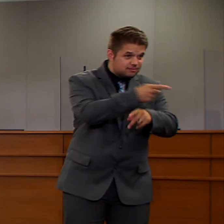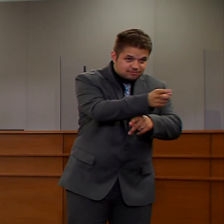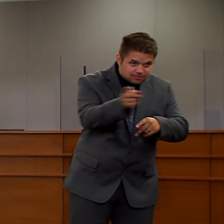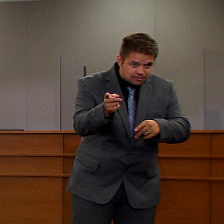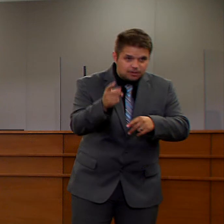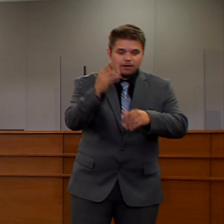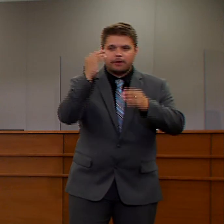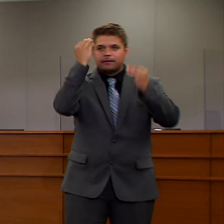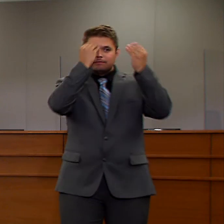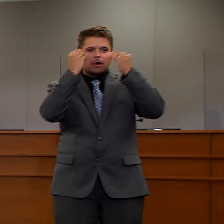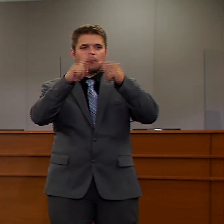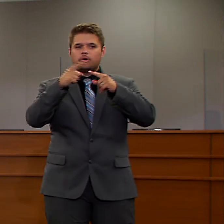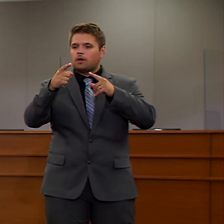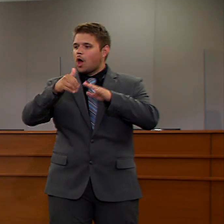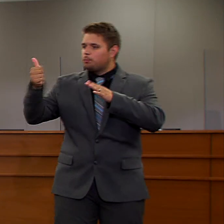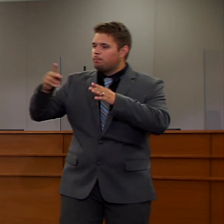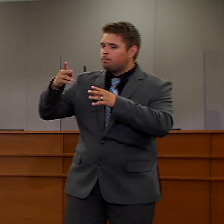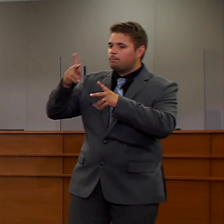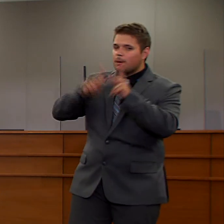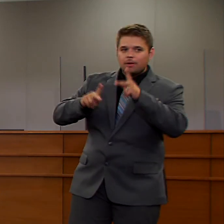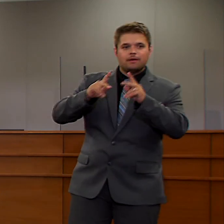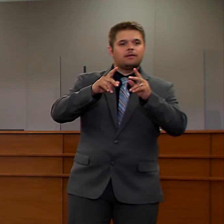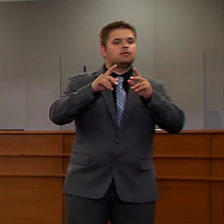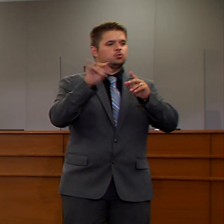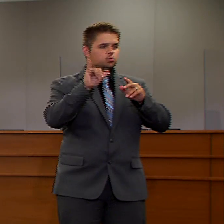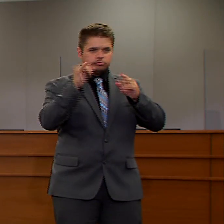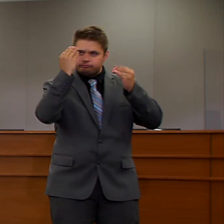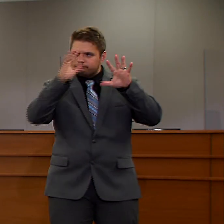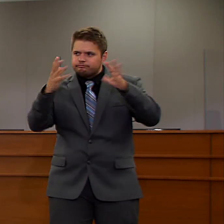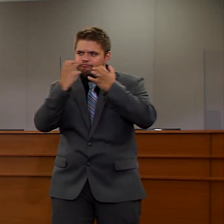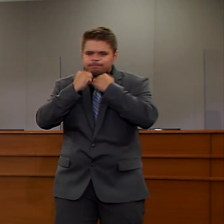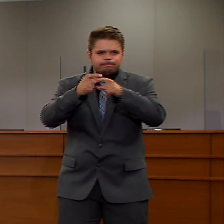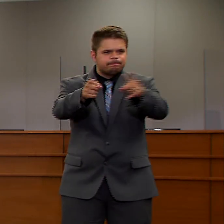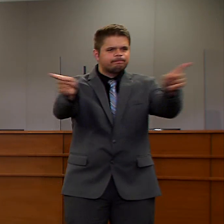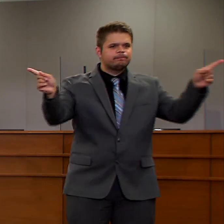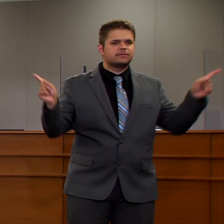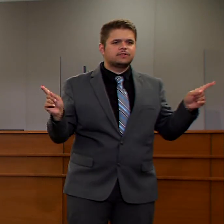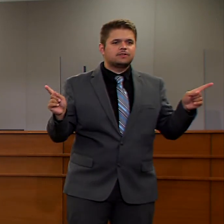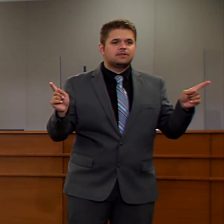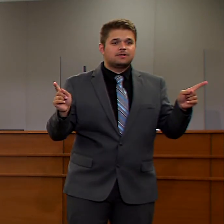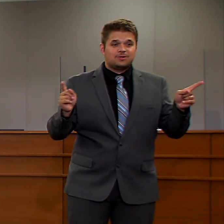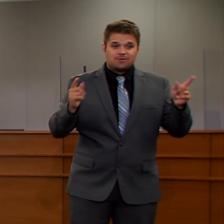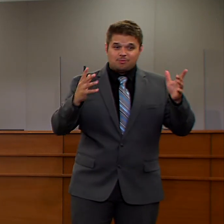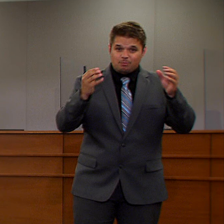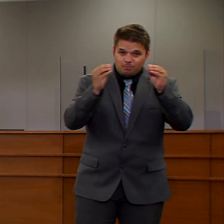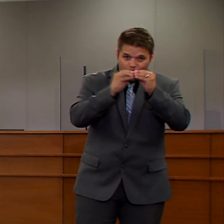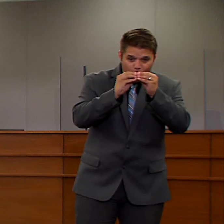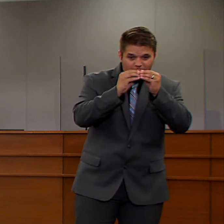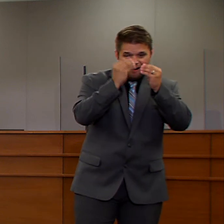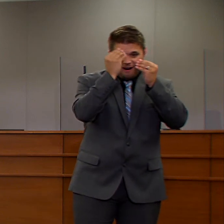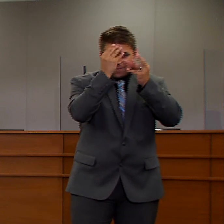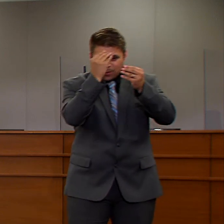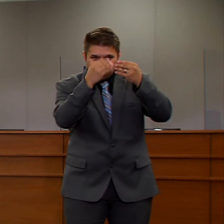Please go to our website and find an extensive list of resources to help you during this time including how to